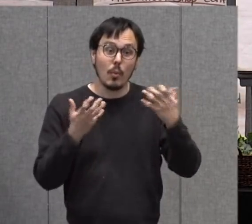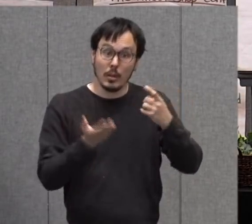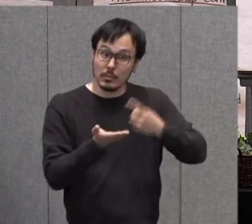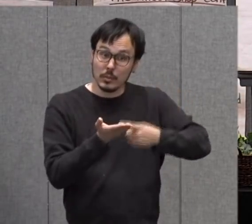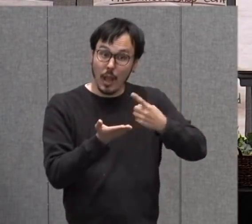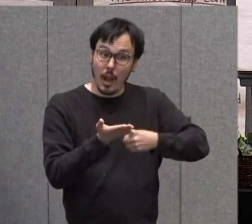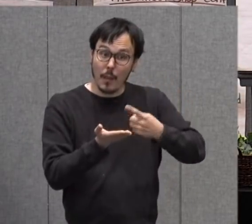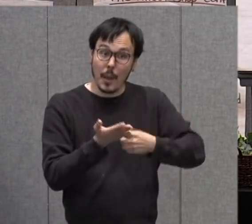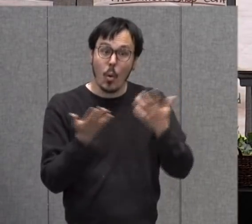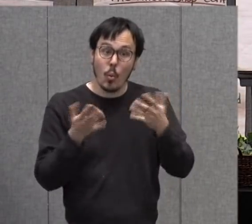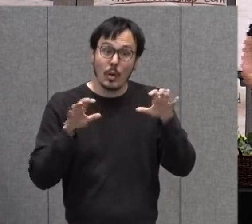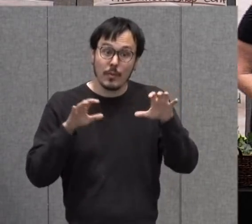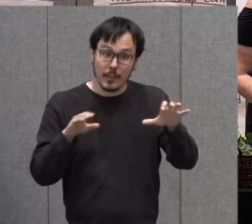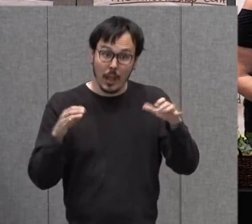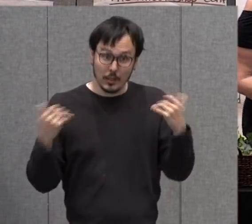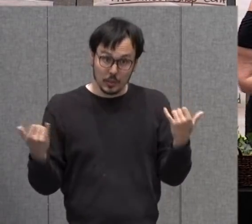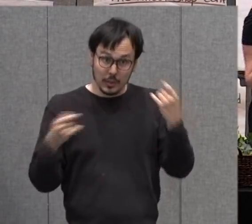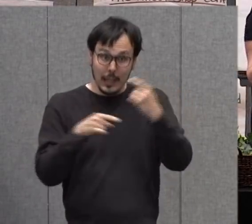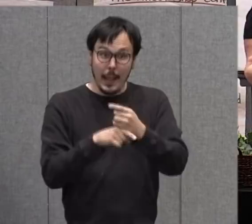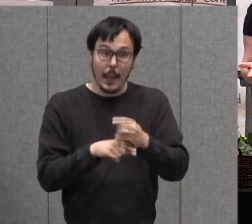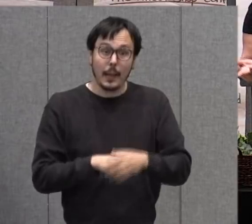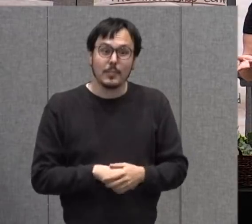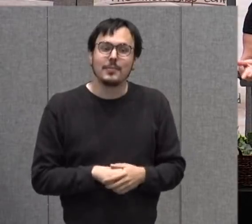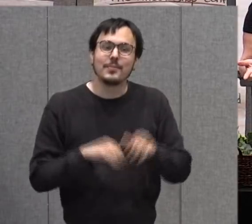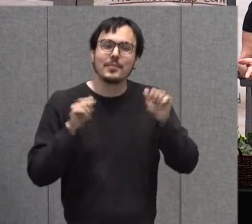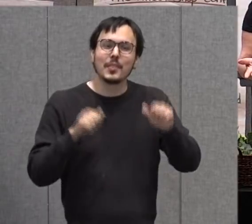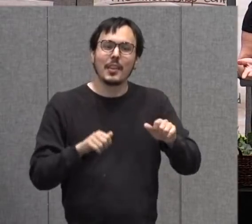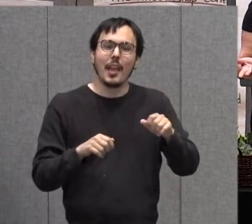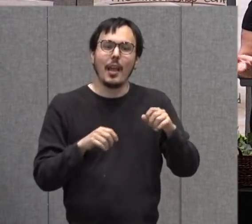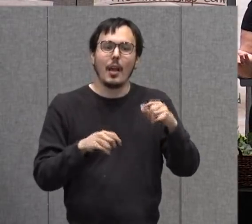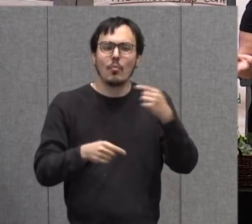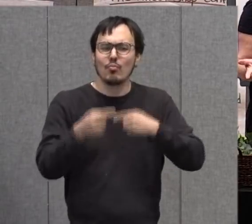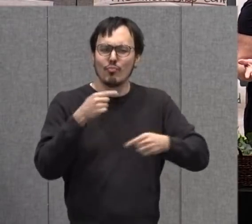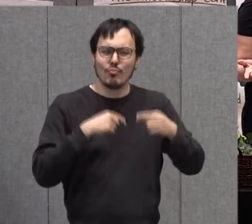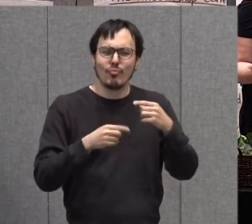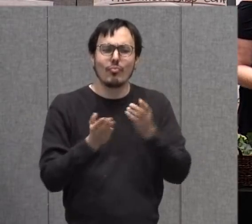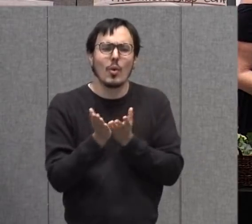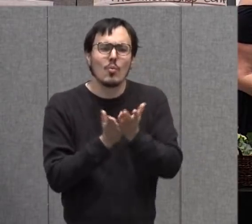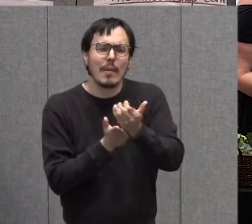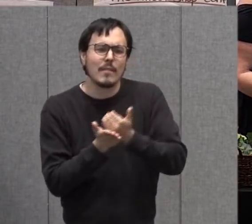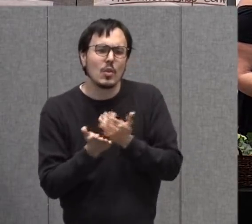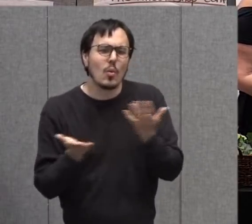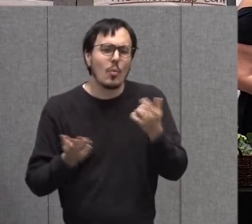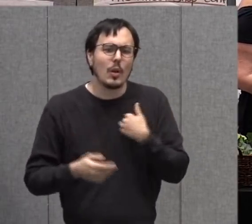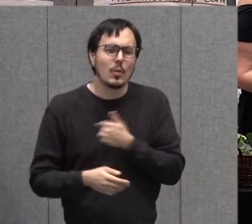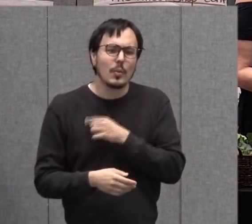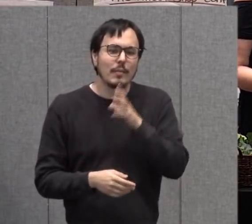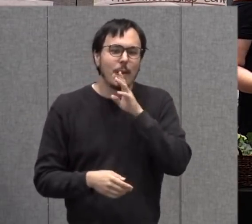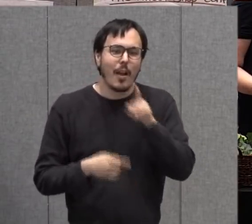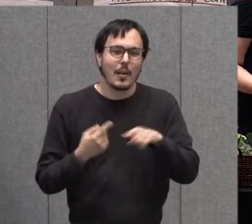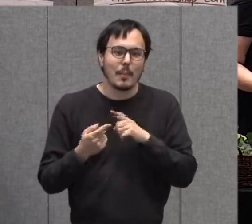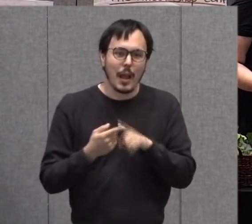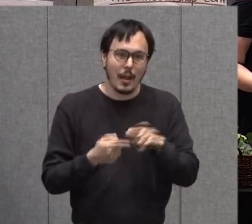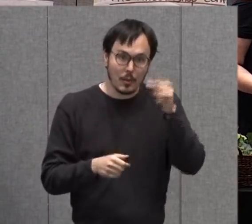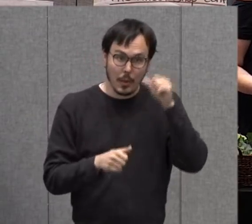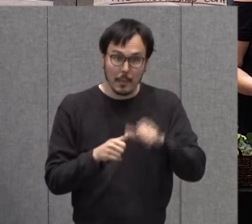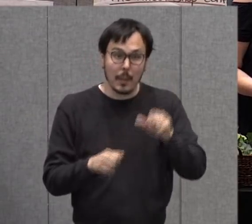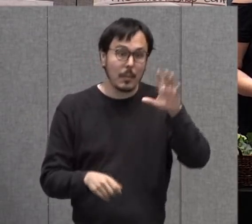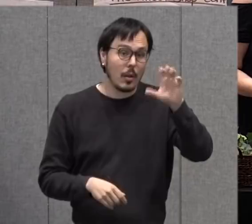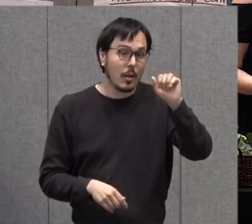what we've done today? I we can recap a little bit of what was happening here. We remember Ms. Karnas had come up here,